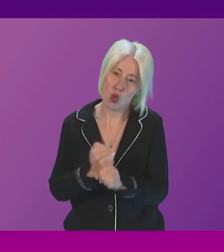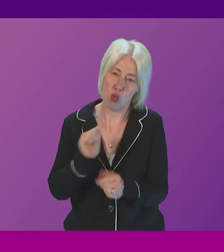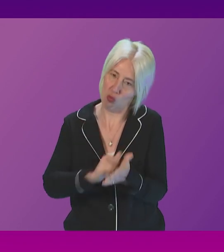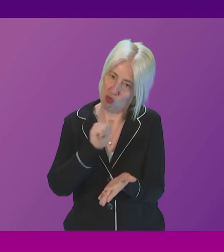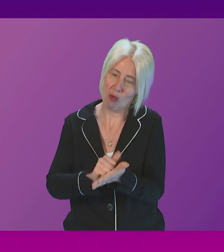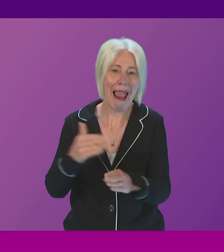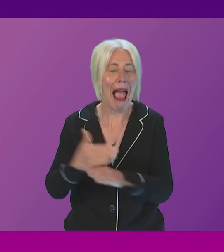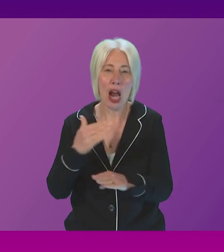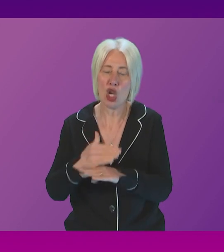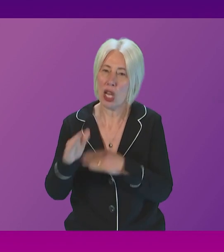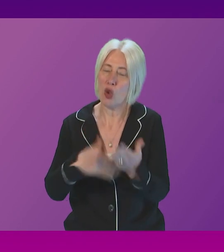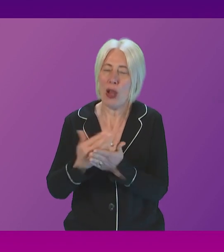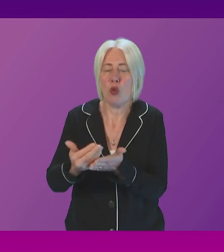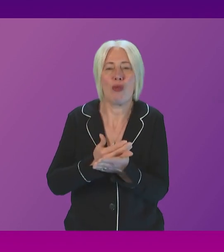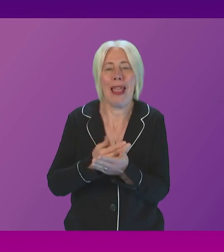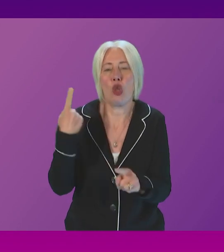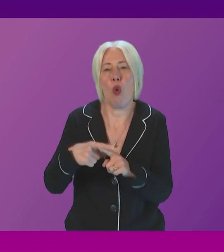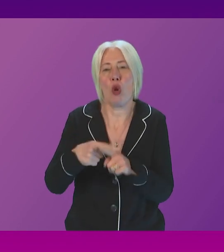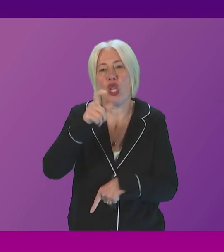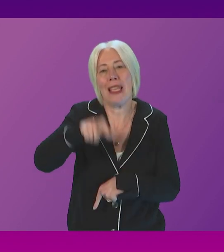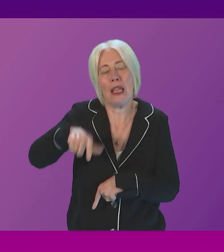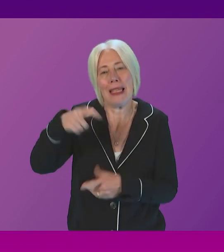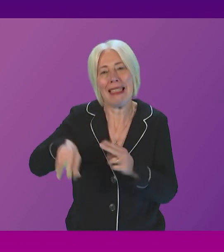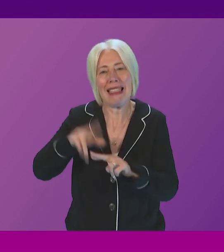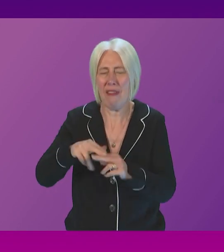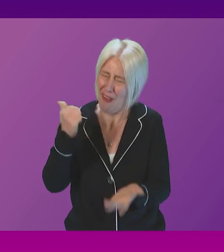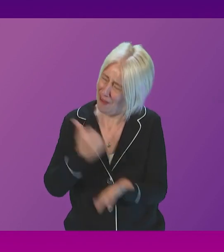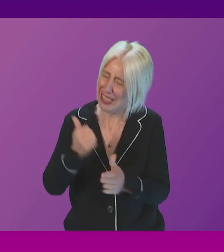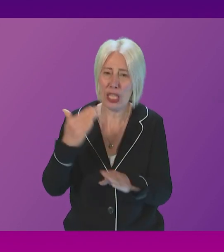action to protect our emergency workers, who do a fantastic job on behalf of all of us.